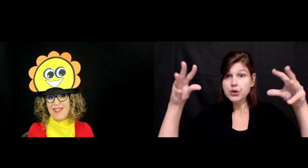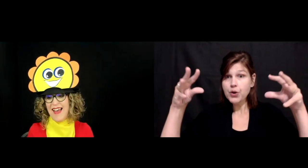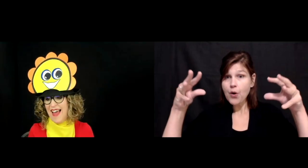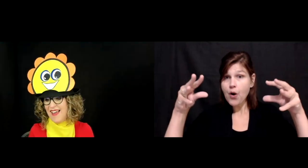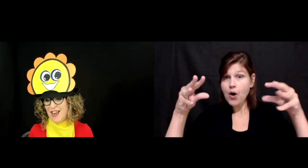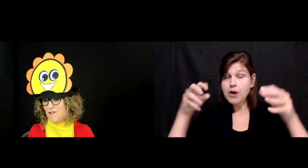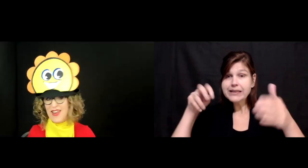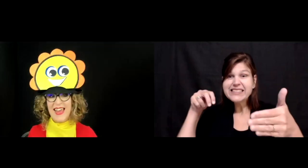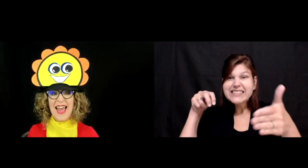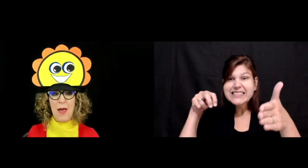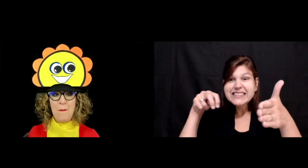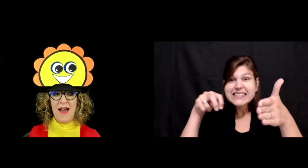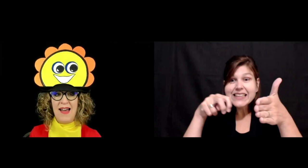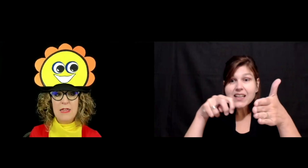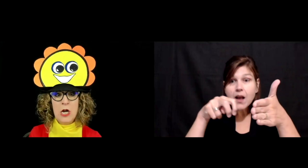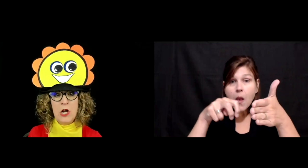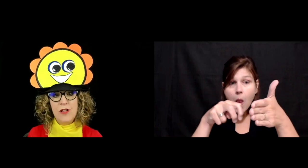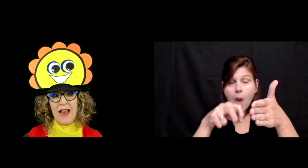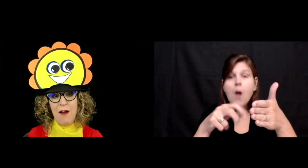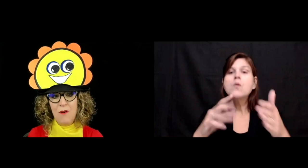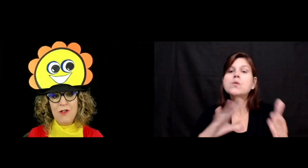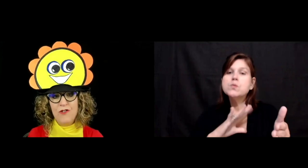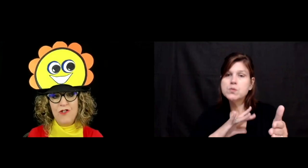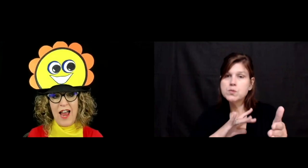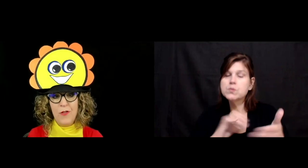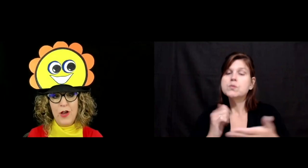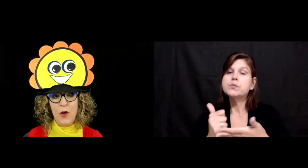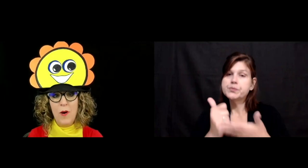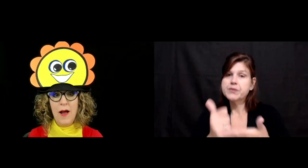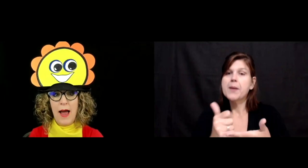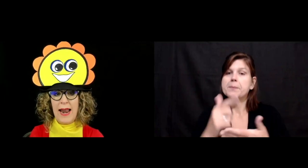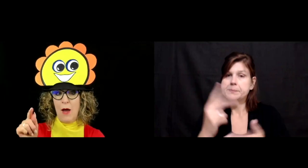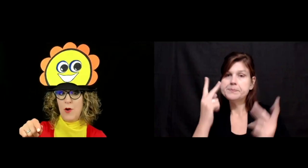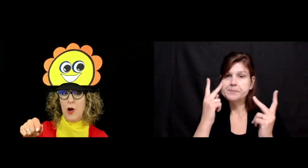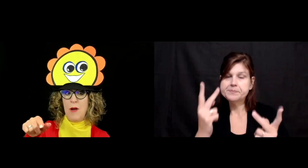just has a lovely impact. So now I wanted to just share with you an outcome,